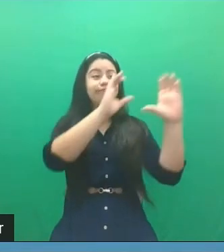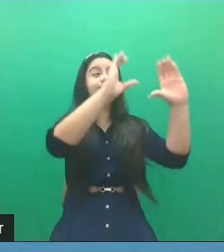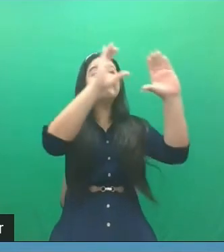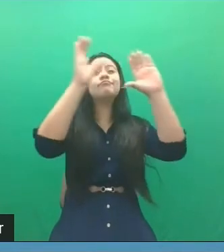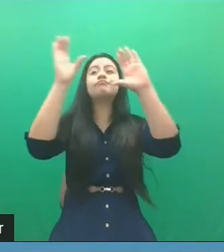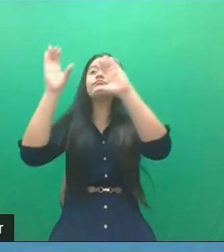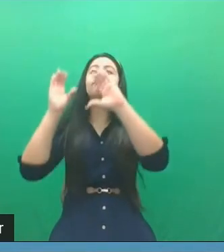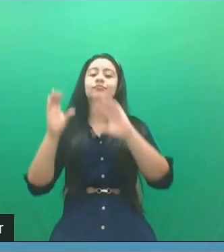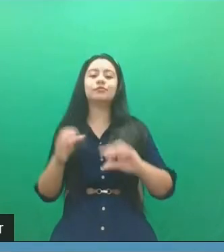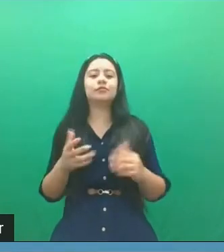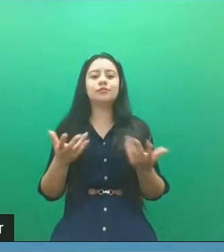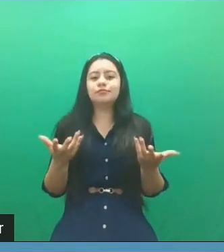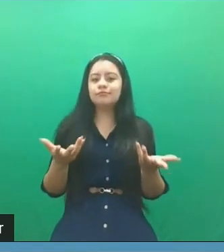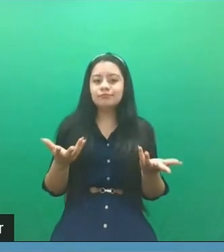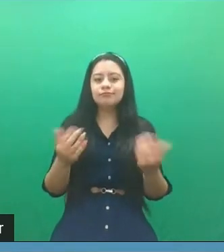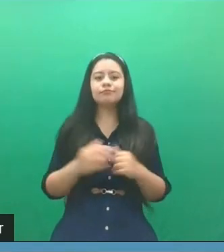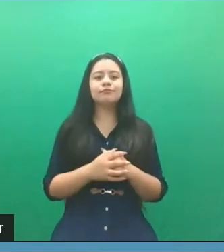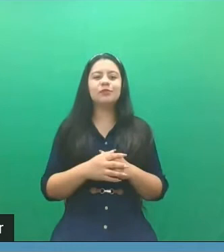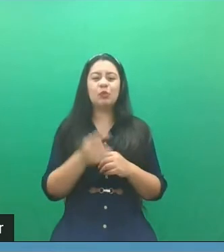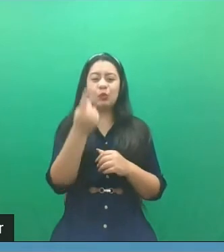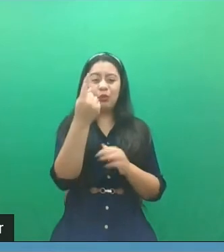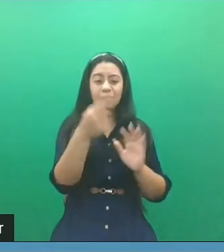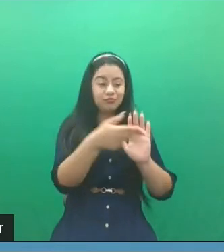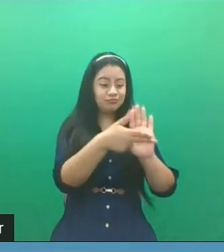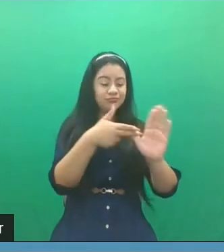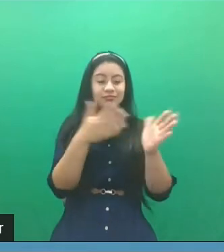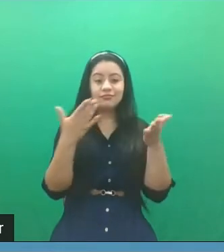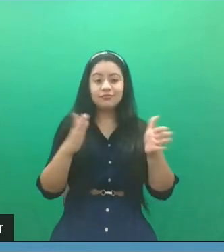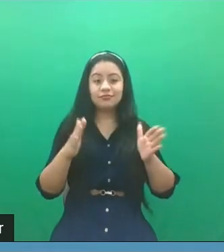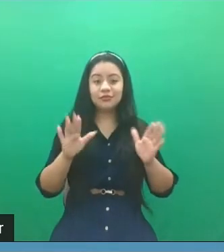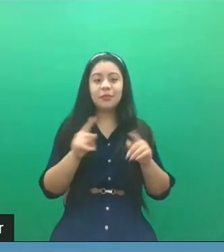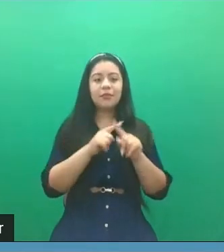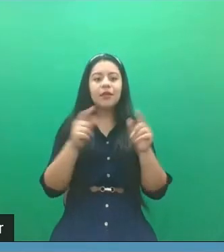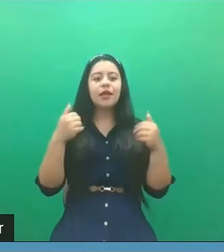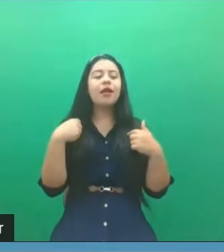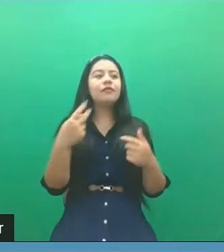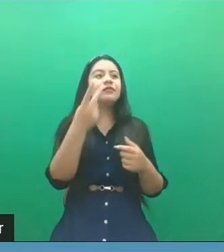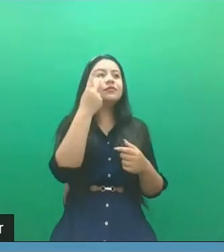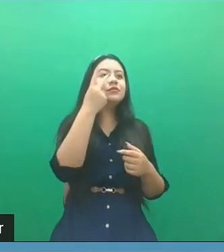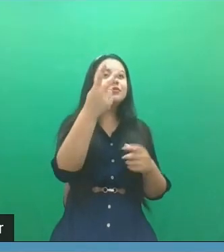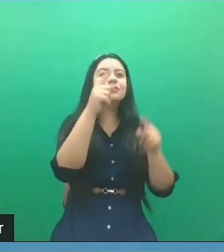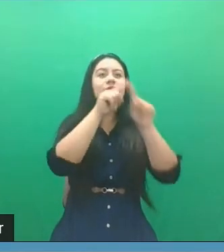and it was like well there's one label but there's a visual description that we want to create